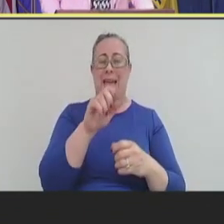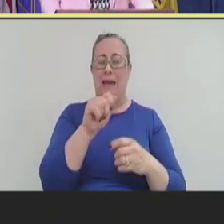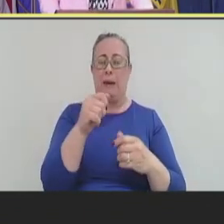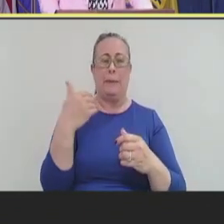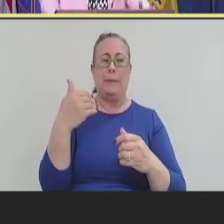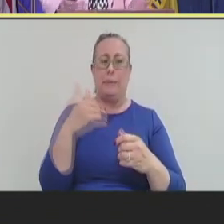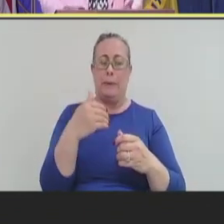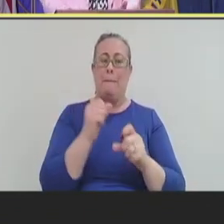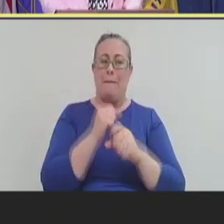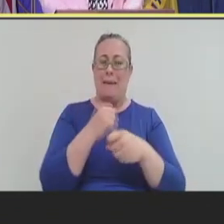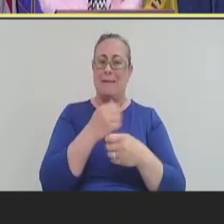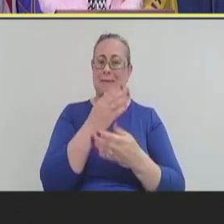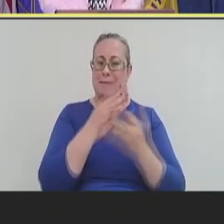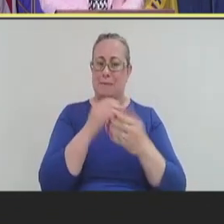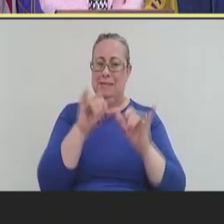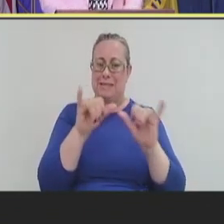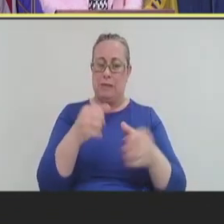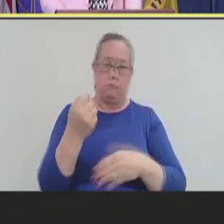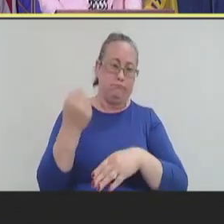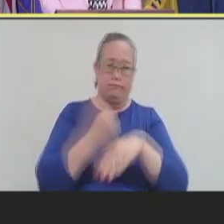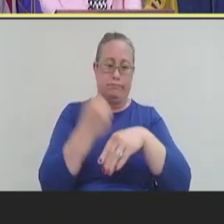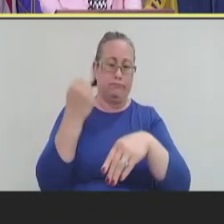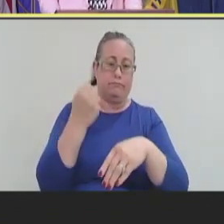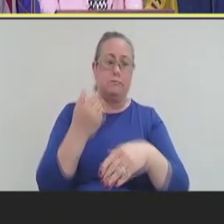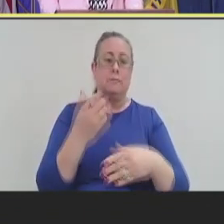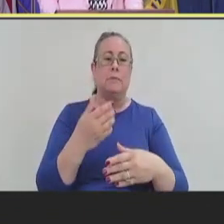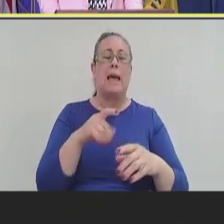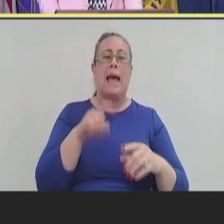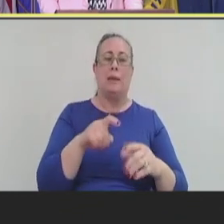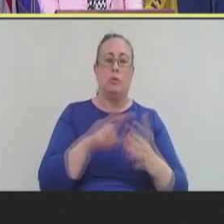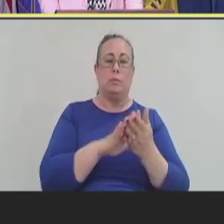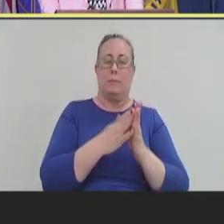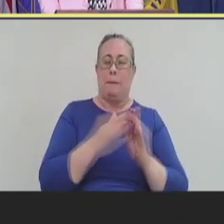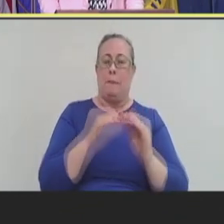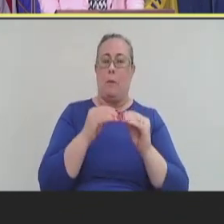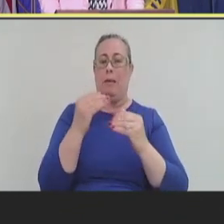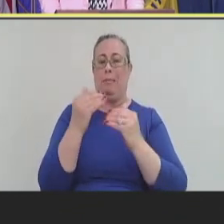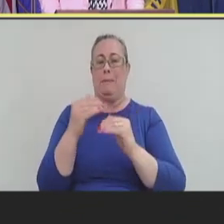And so, some had to go to limiting like what could be transmitted during certain times.